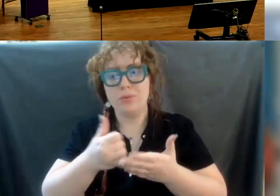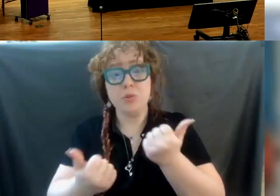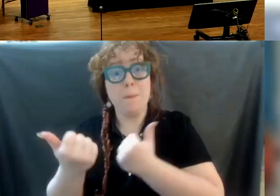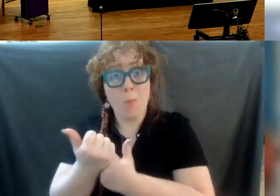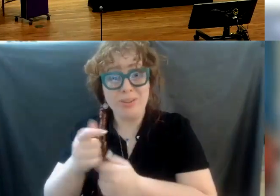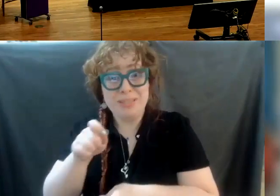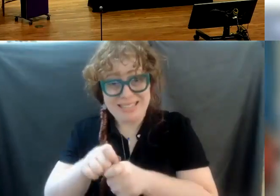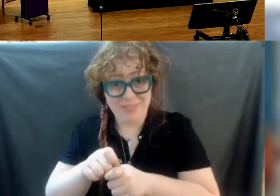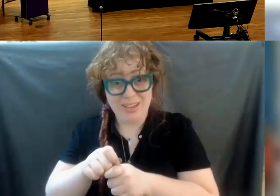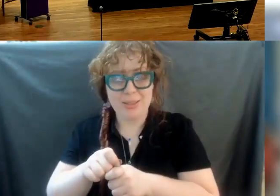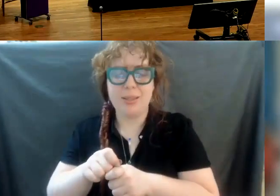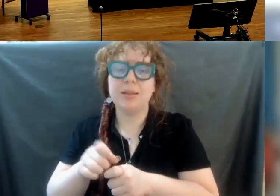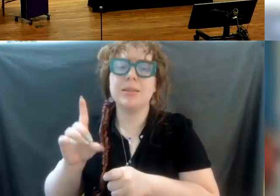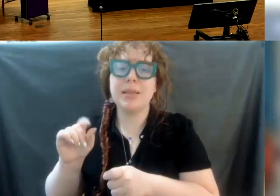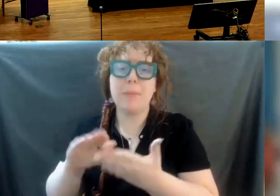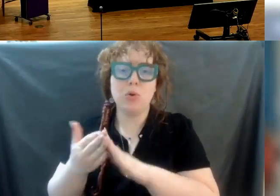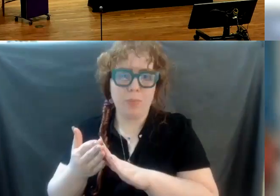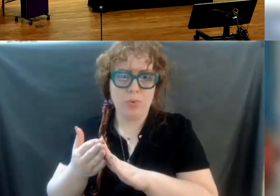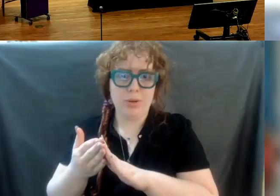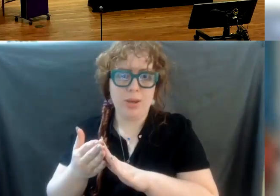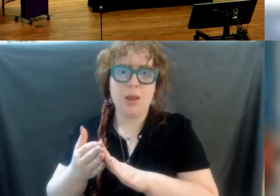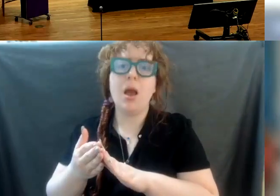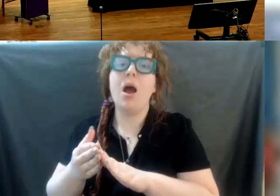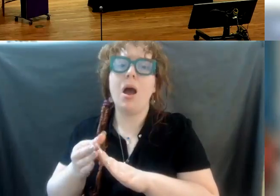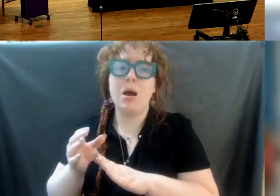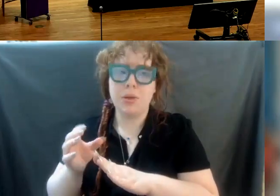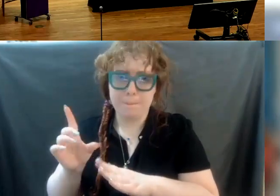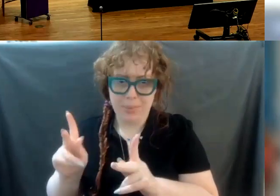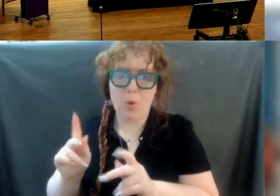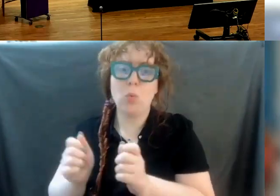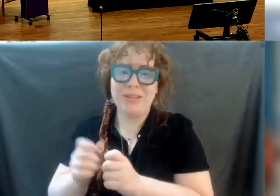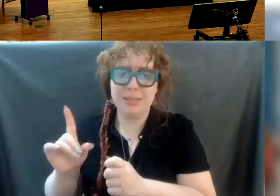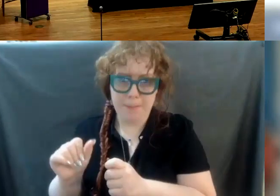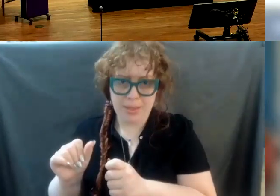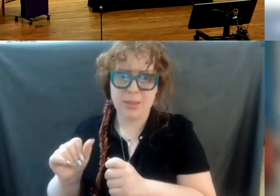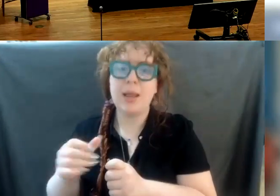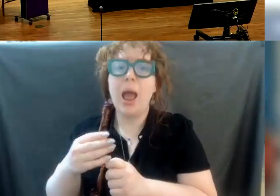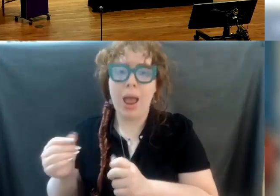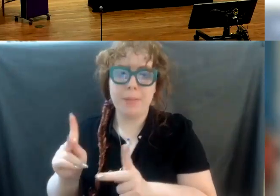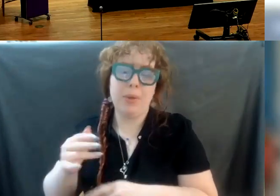as we've been talking about today. So for our last question, if you all could share ideas on